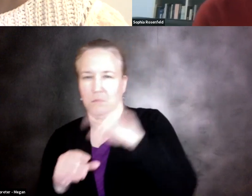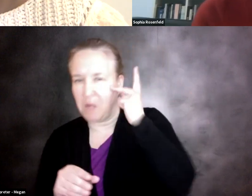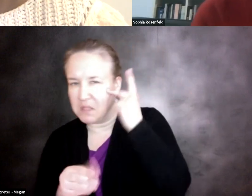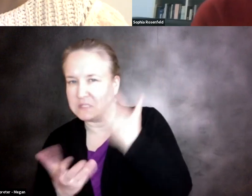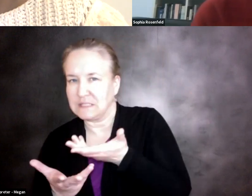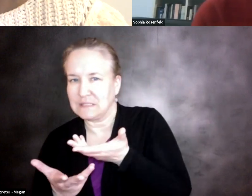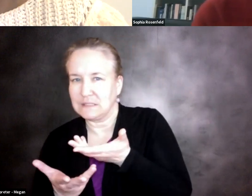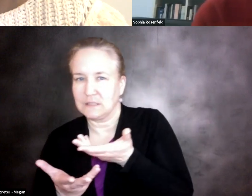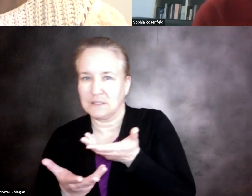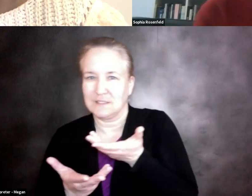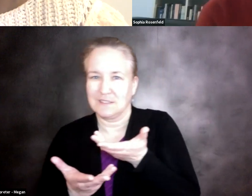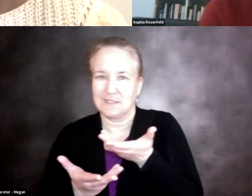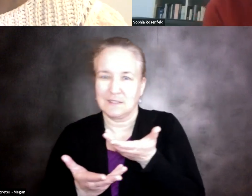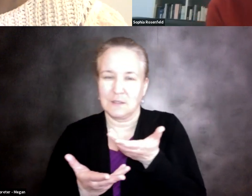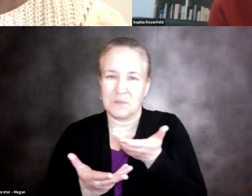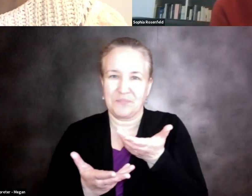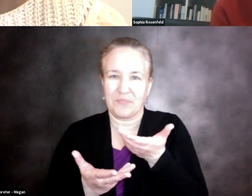you could-- either or both, whichever you prefer.